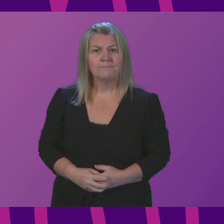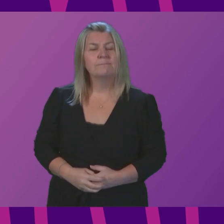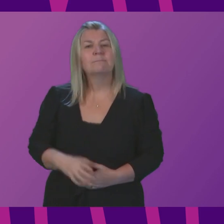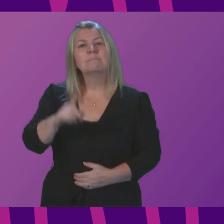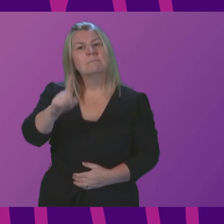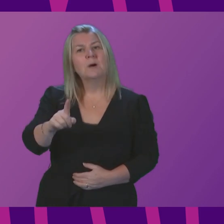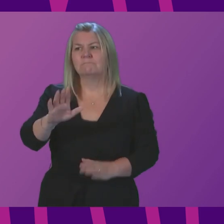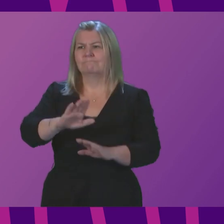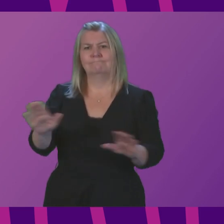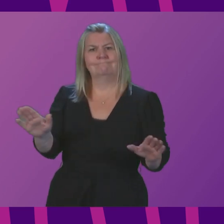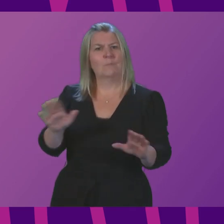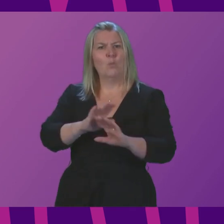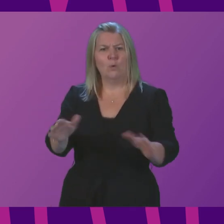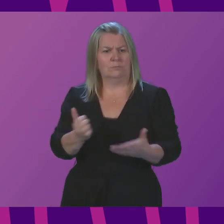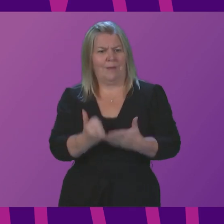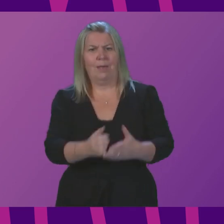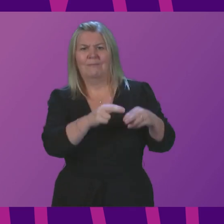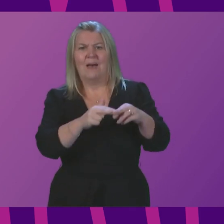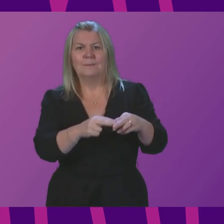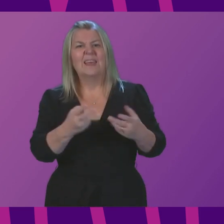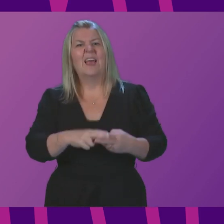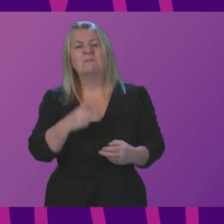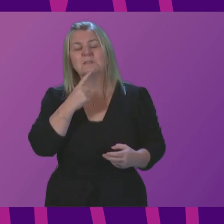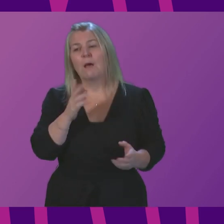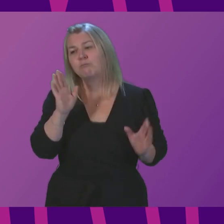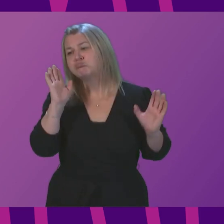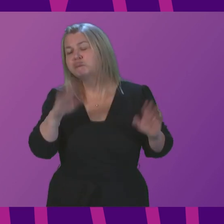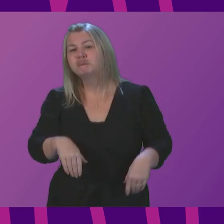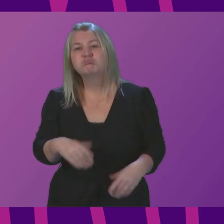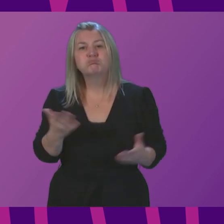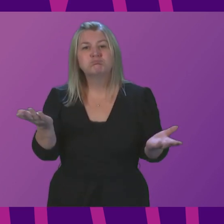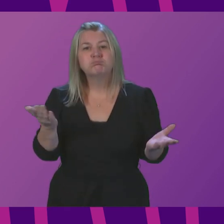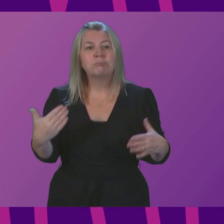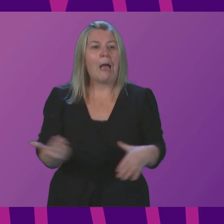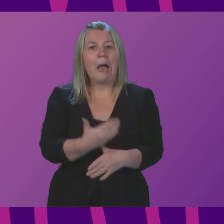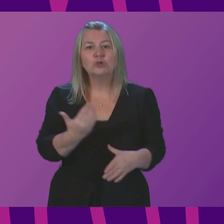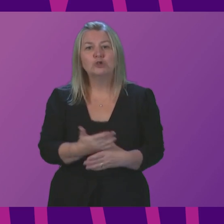do justice to the families concerned if we simply call for action that is not based on